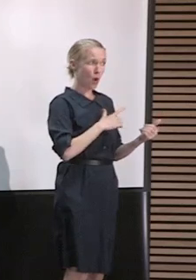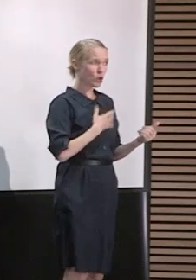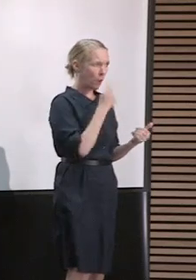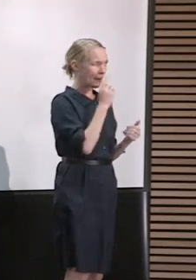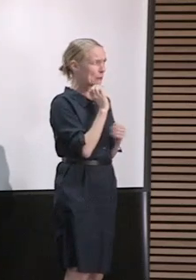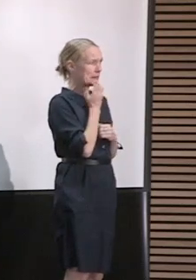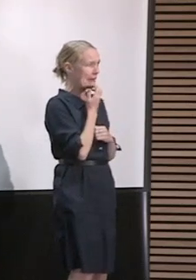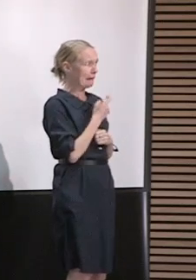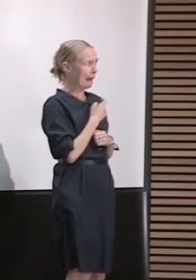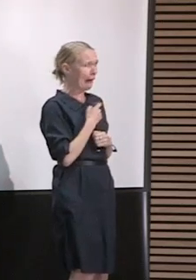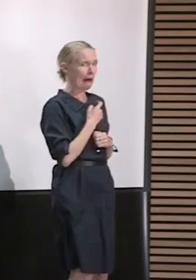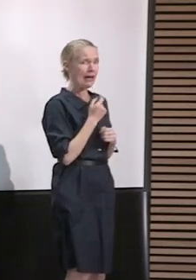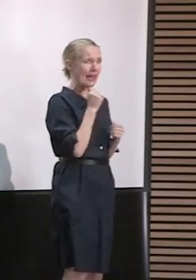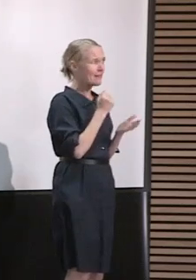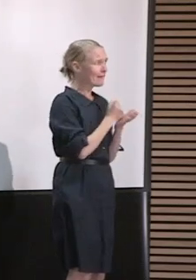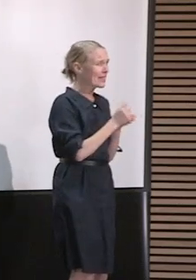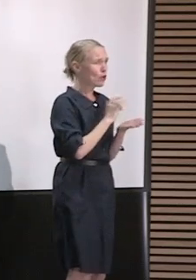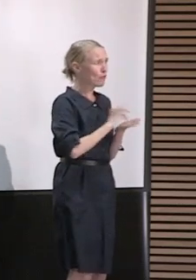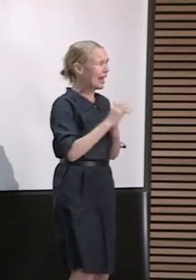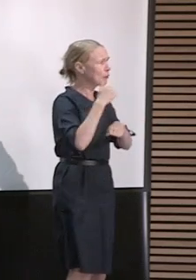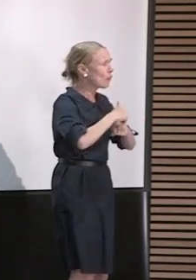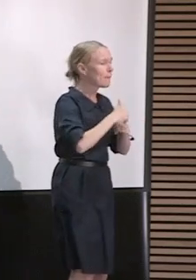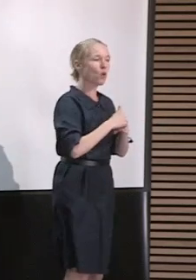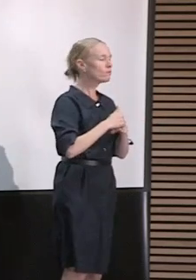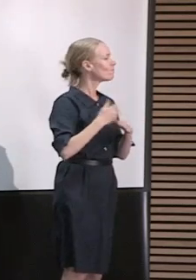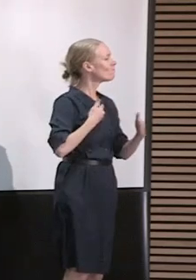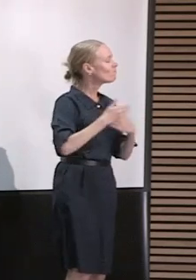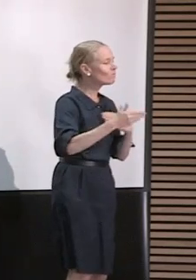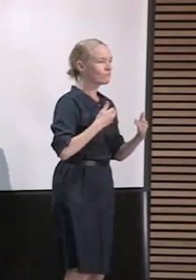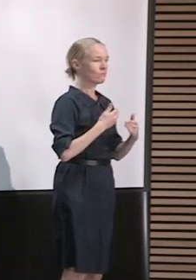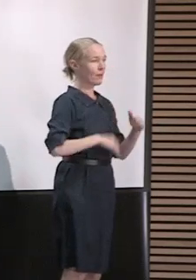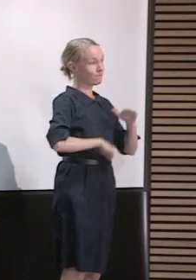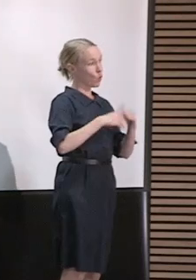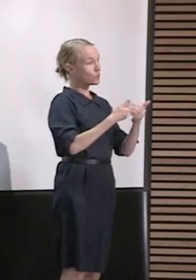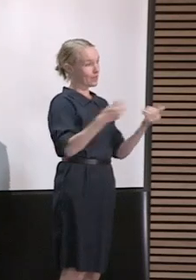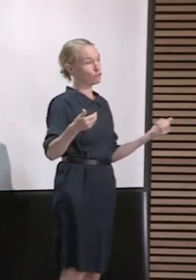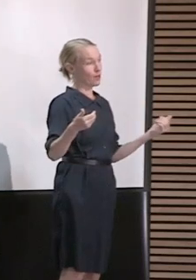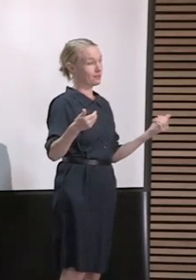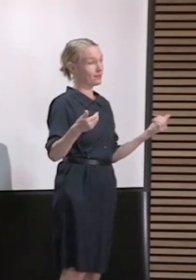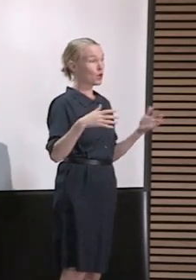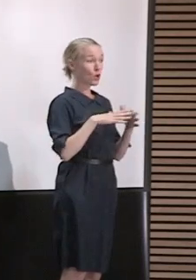COVID to not get a test and not come to our attention because they're worried about